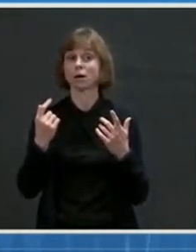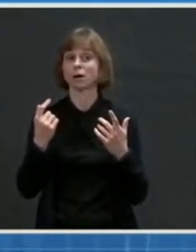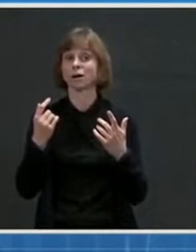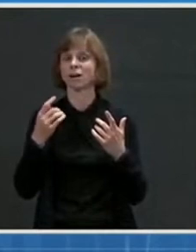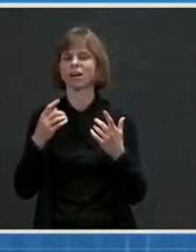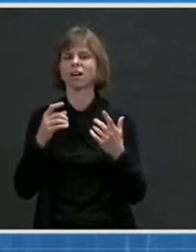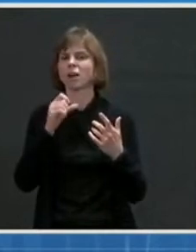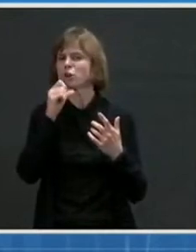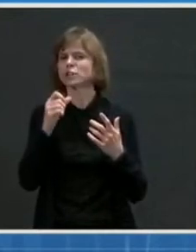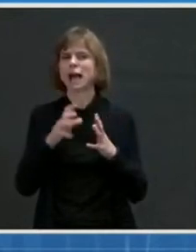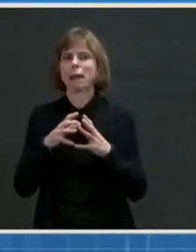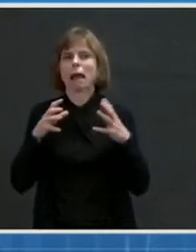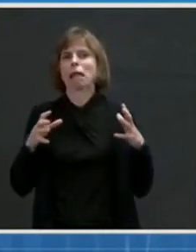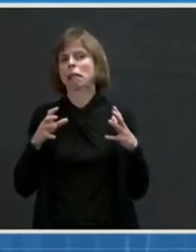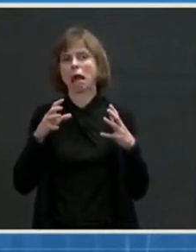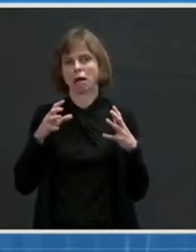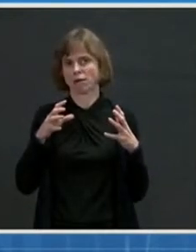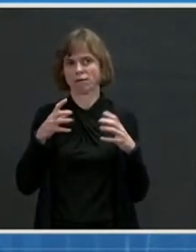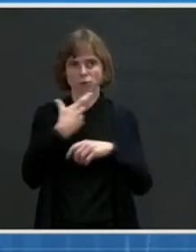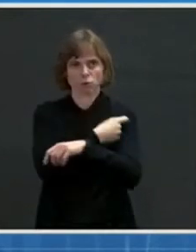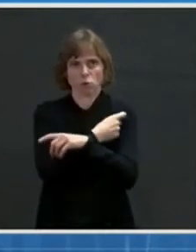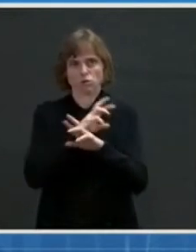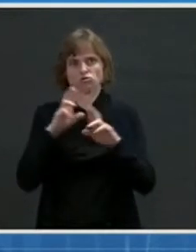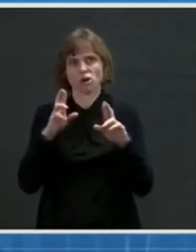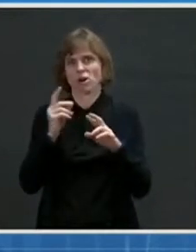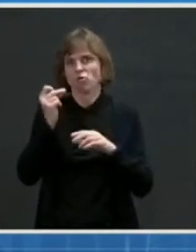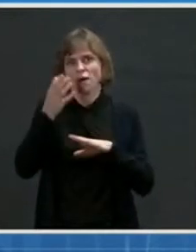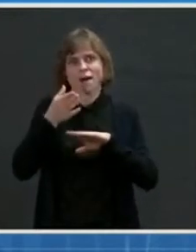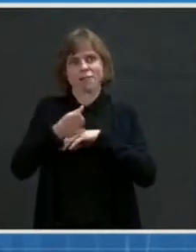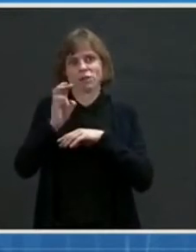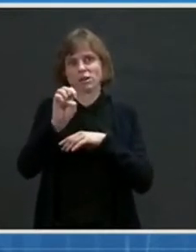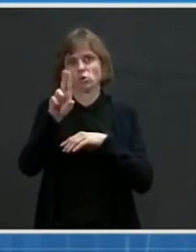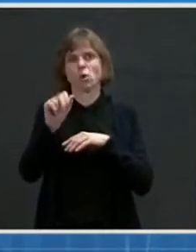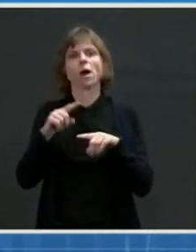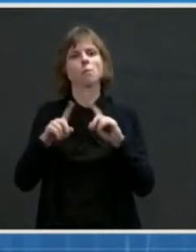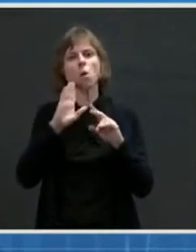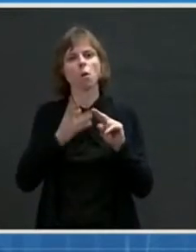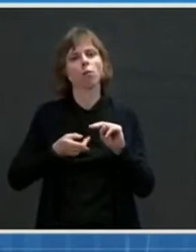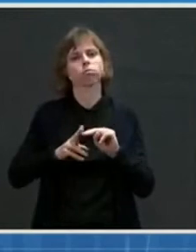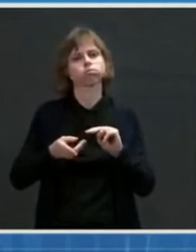NOT BE A LOT OF DOSES RIGHT ON